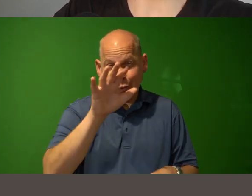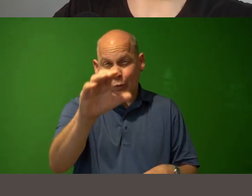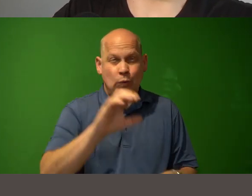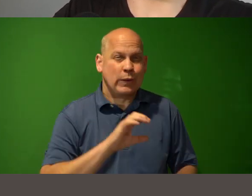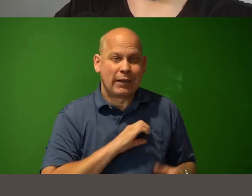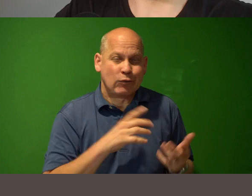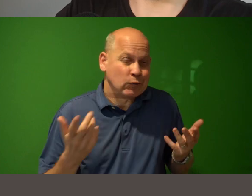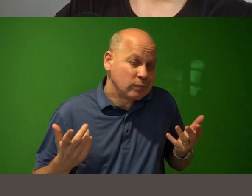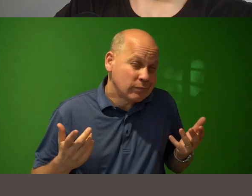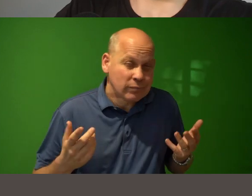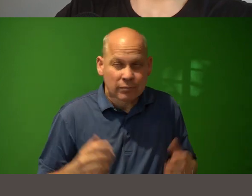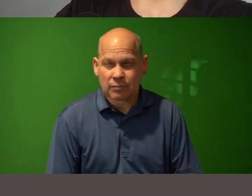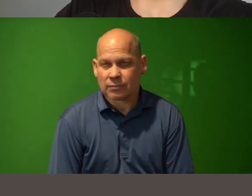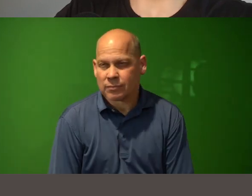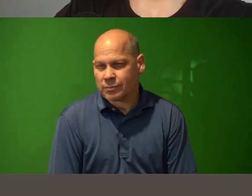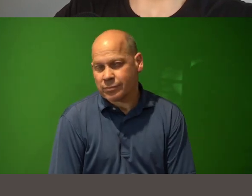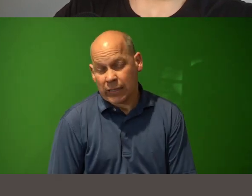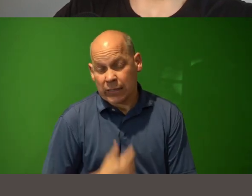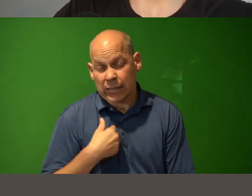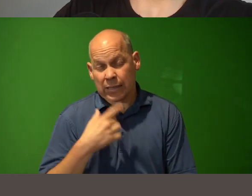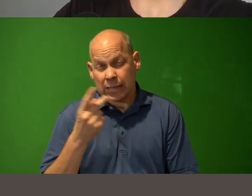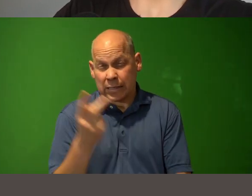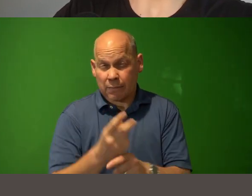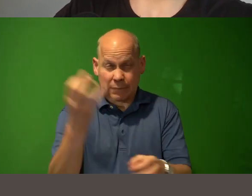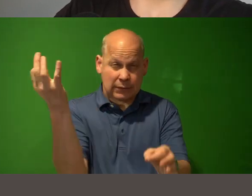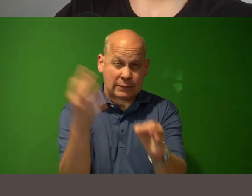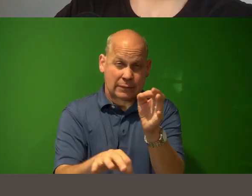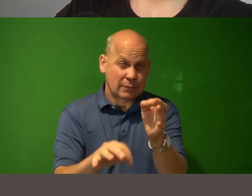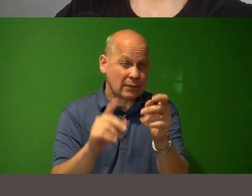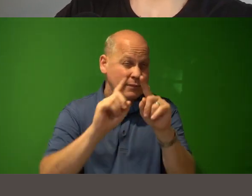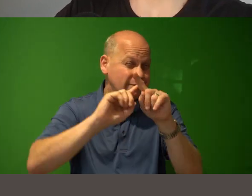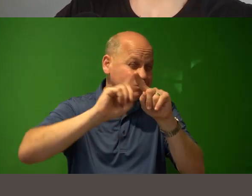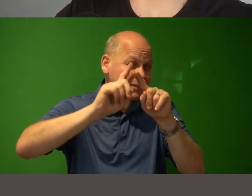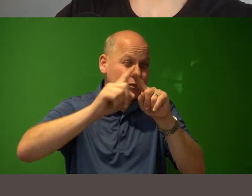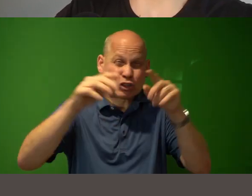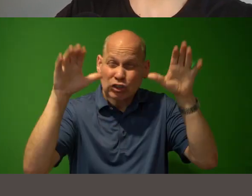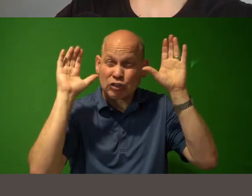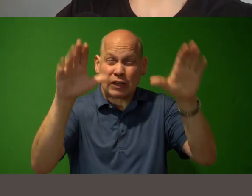And I usually keep it pretty simple. There's also a great graphic examples out there.